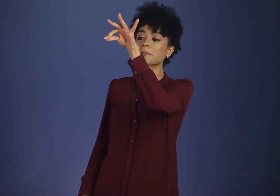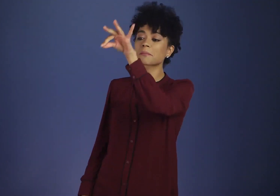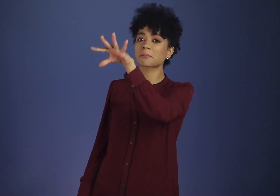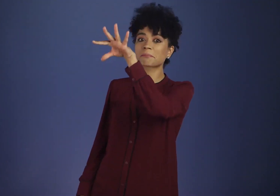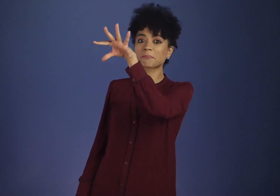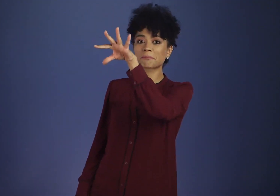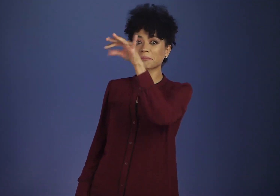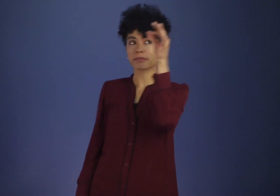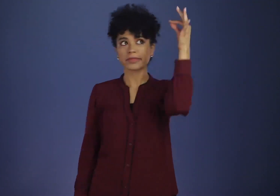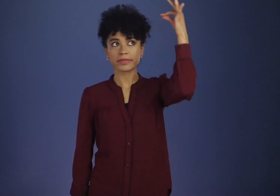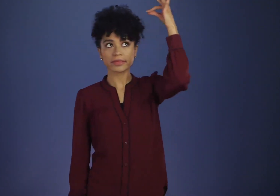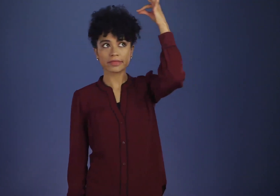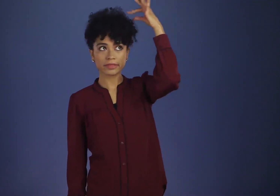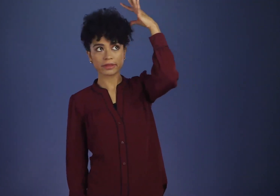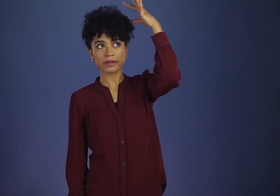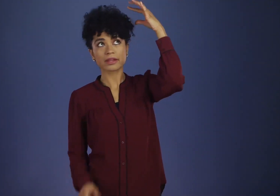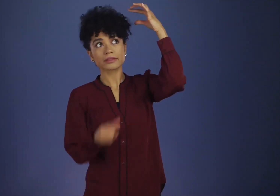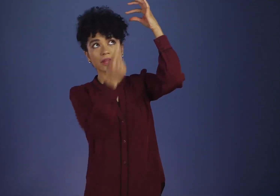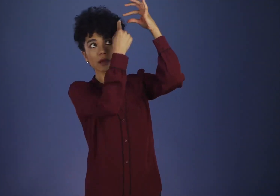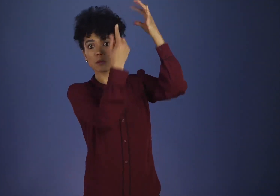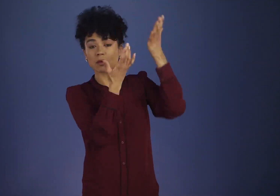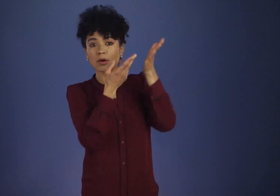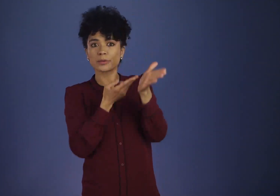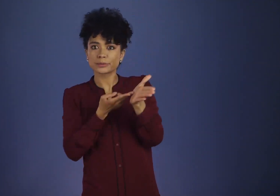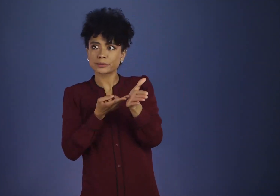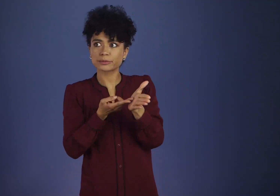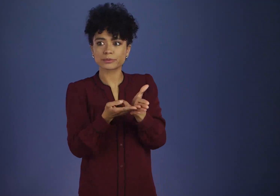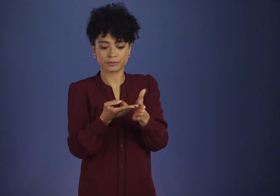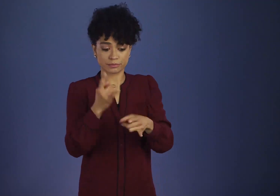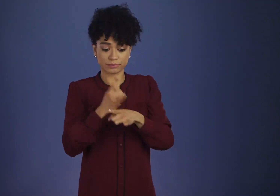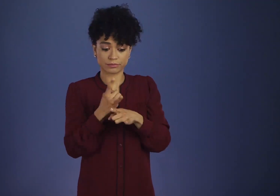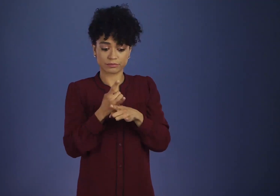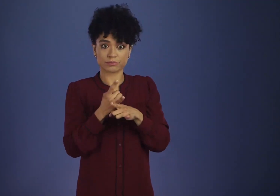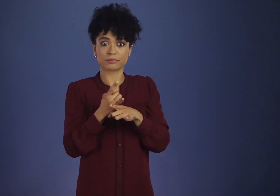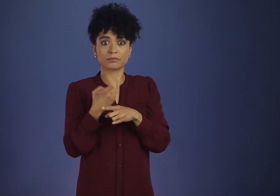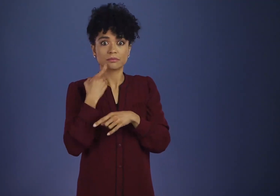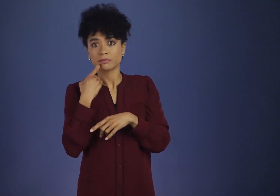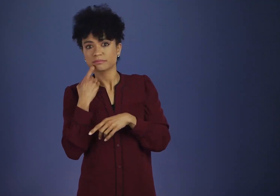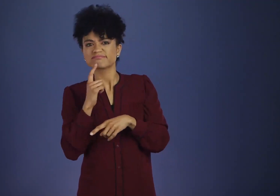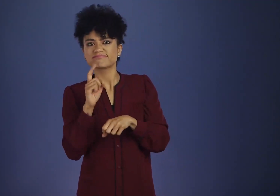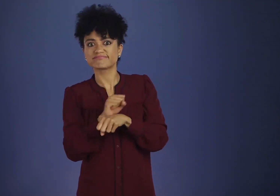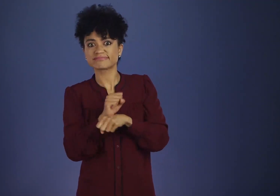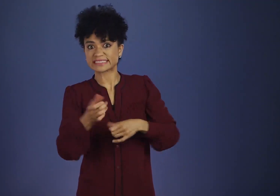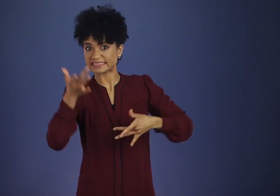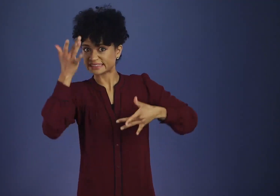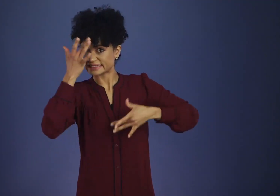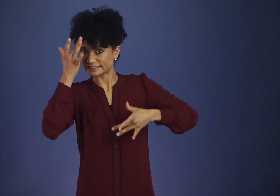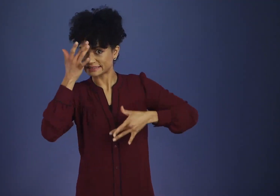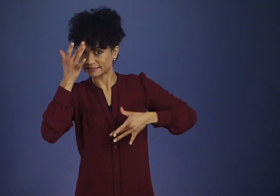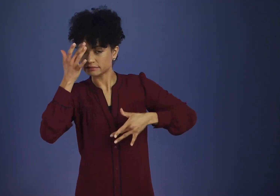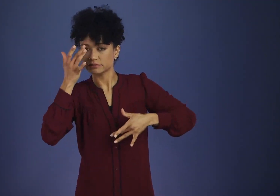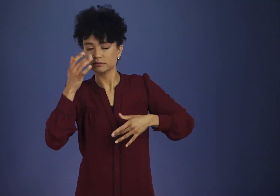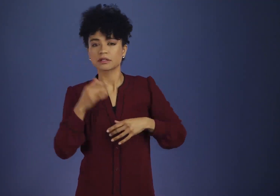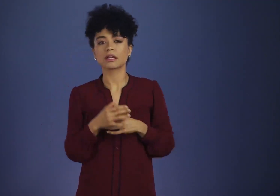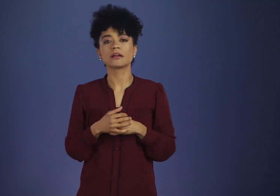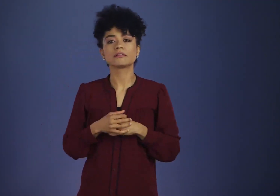in the mind of another the true nature of his malady, that person could never be the same again.